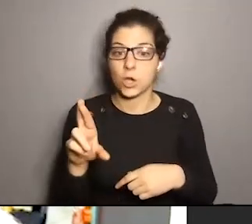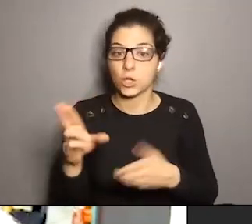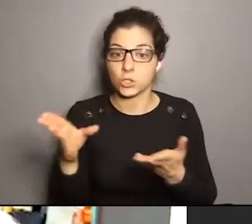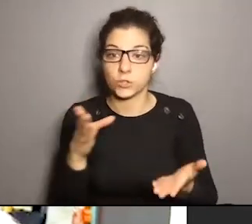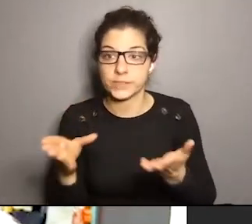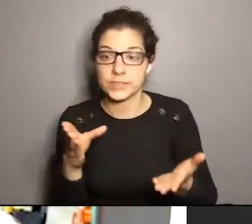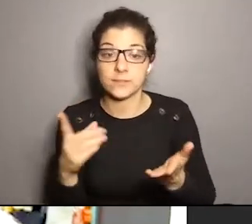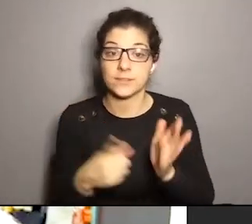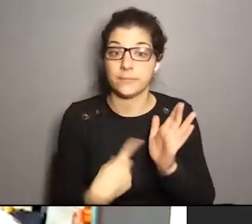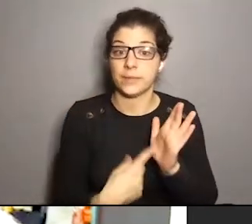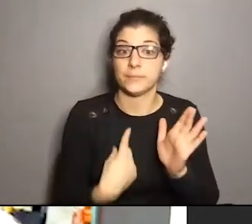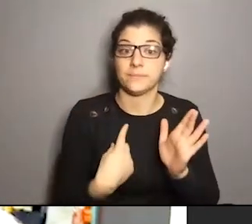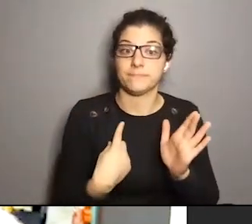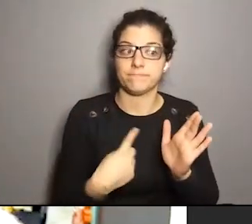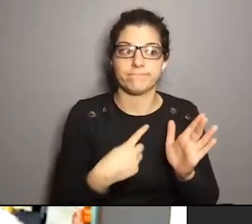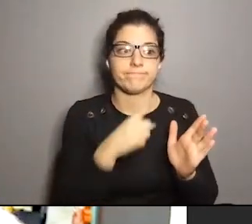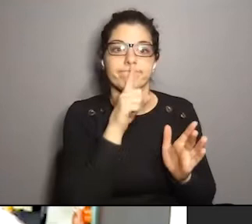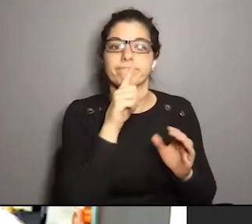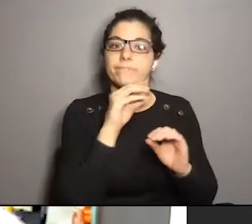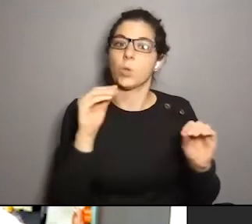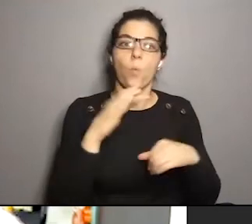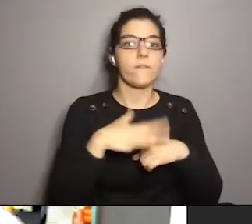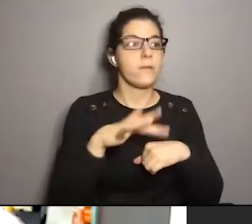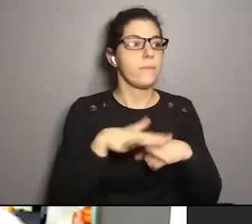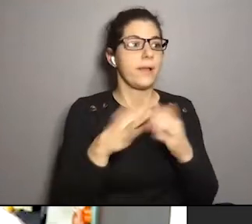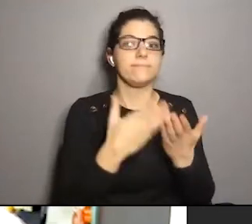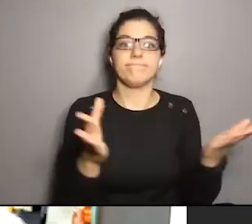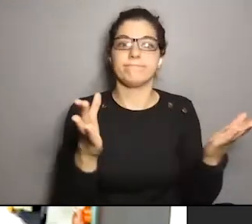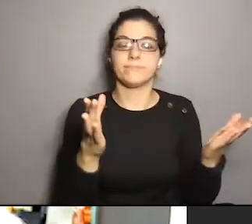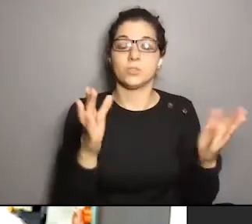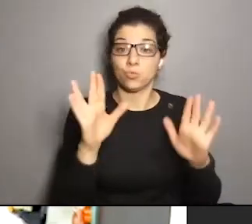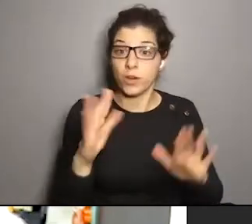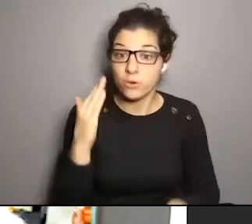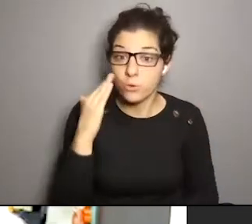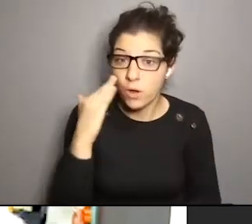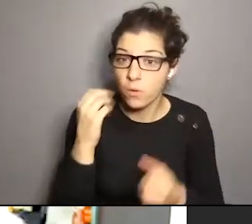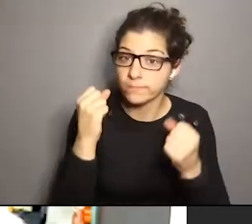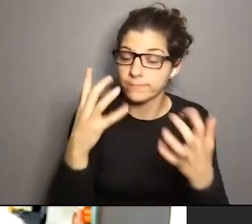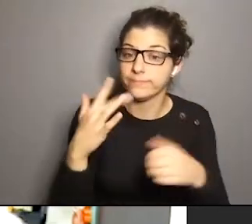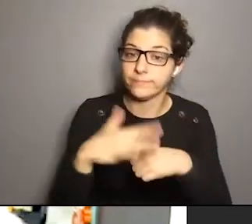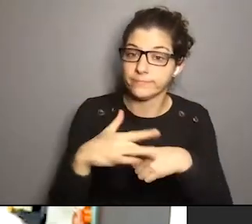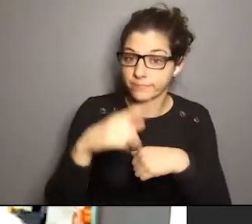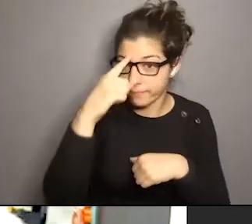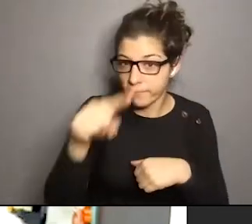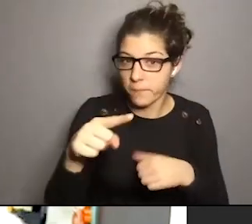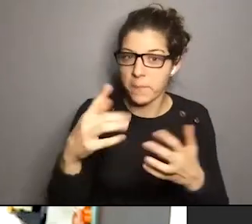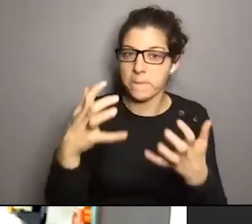sometimes there's a thought that there really aren't any openings out there. So it's great to know that there's a lot of openings that you're looking to place people